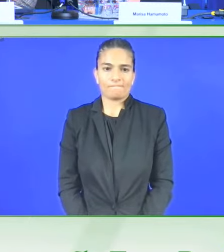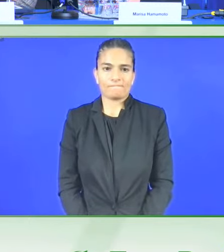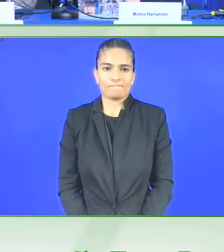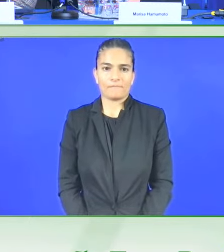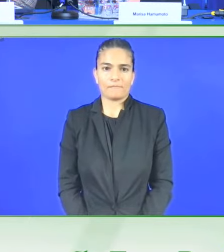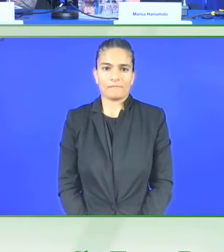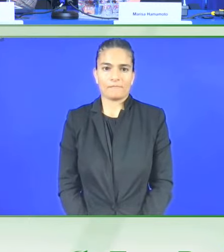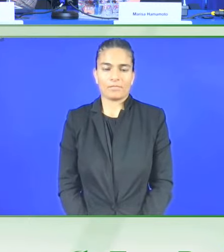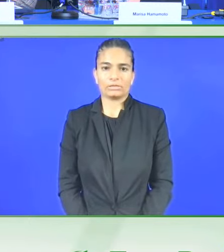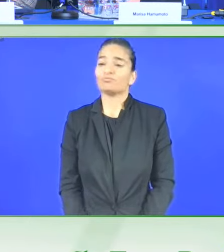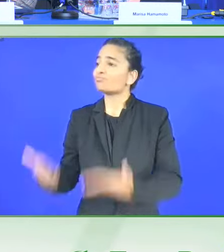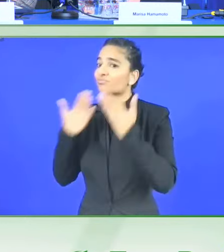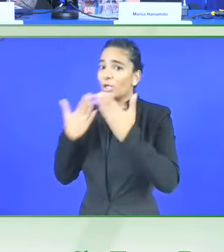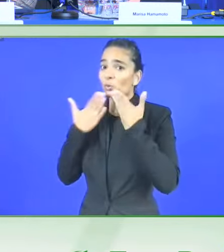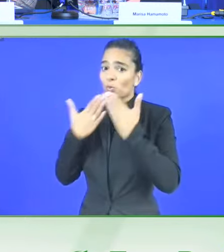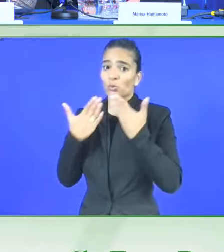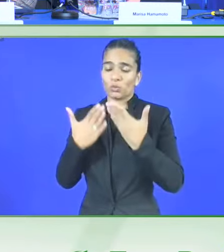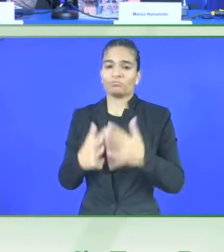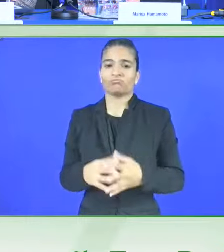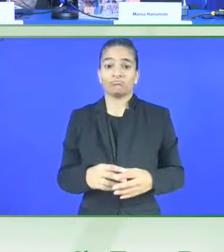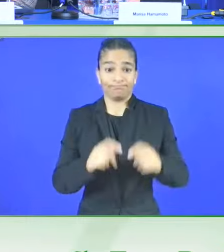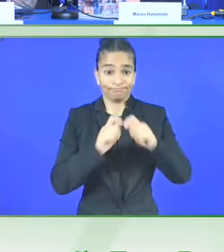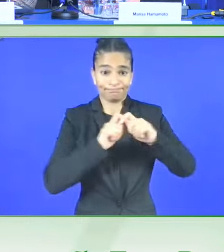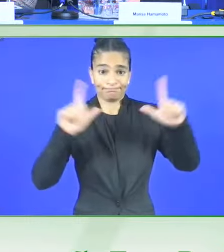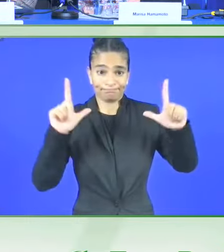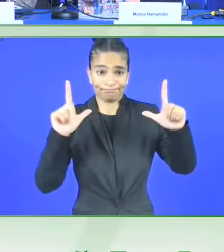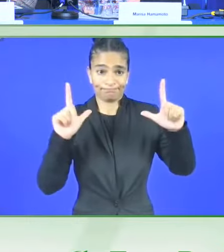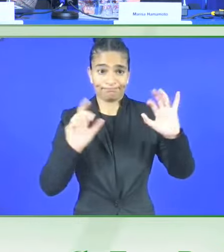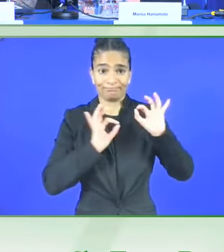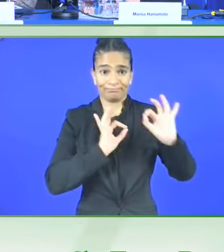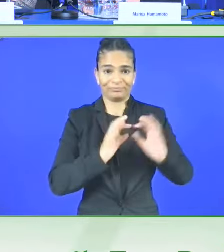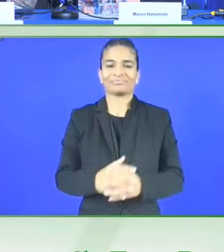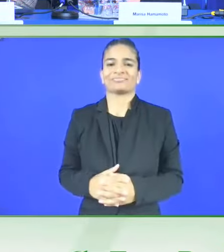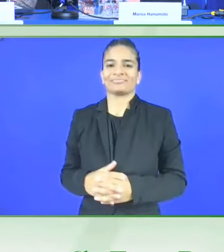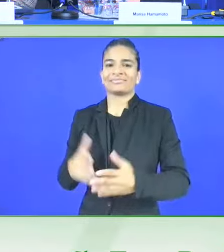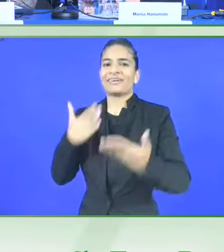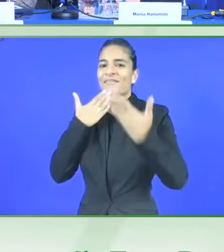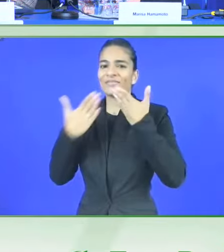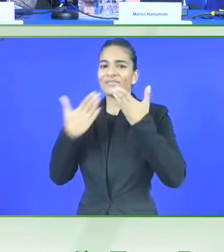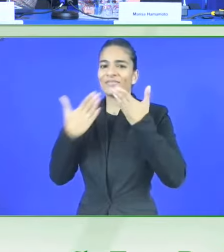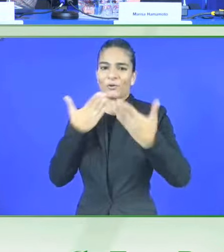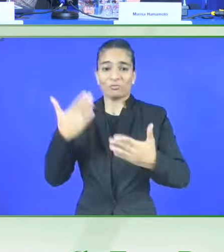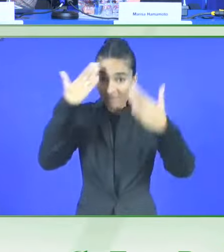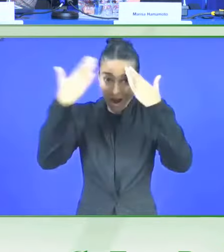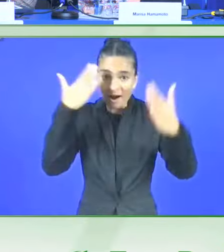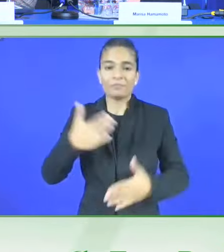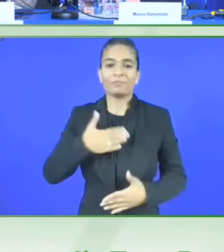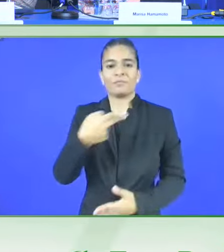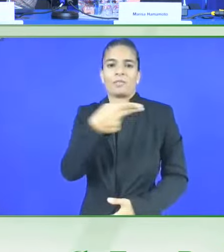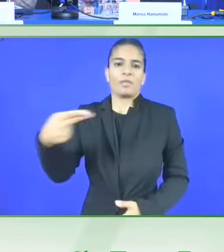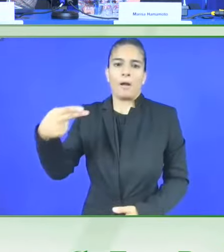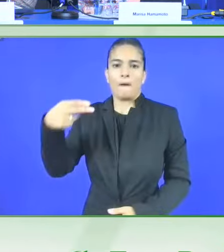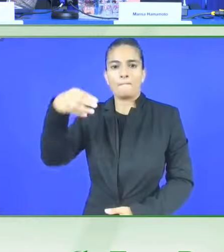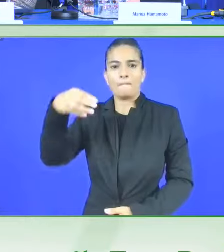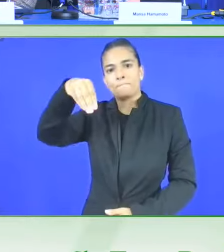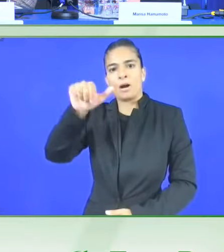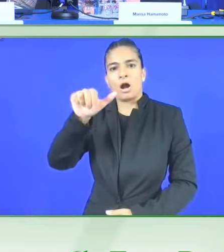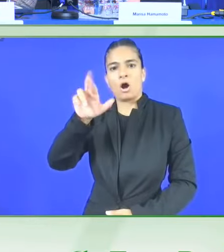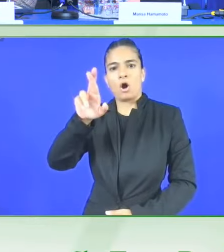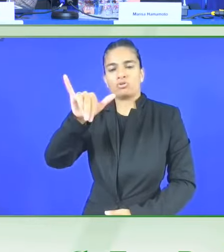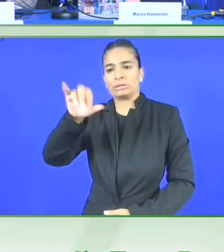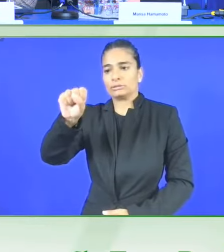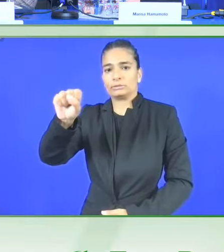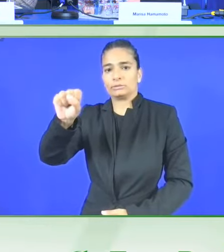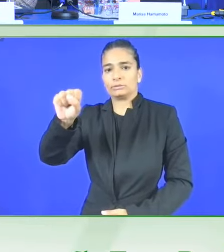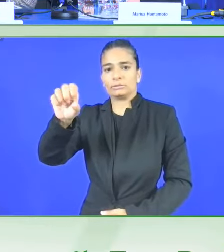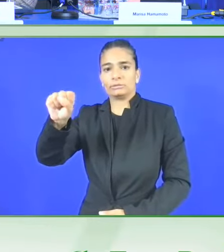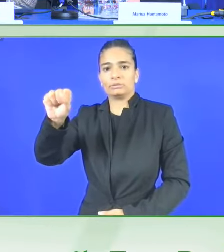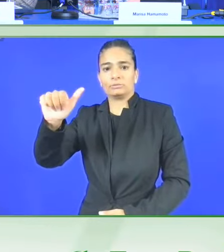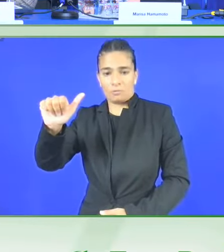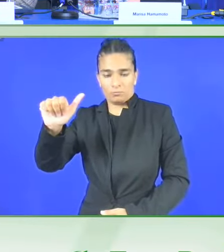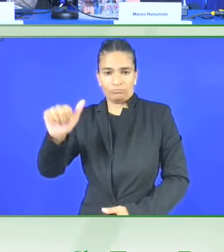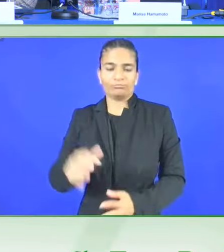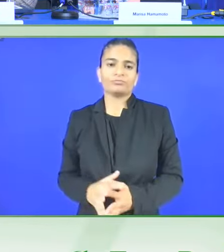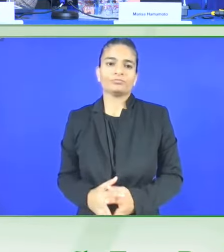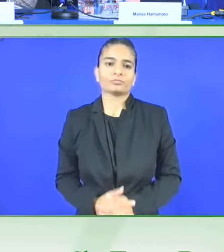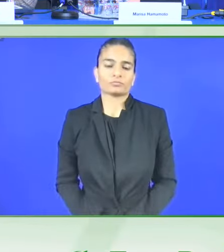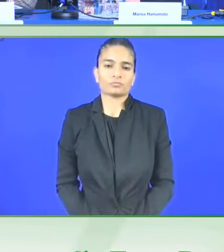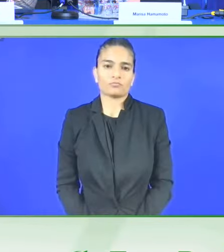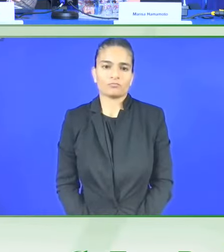community, we promote a more inclusive, and incredible world zero barriers.